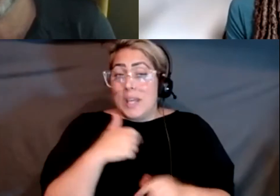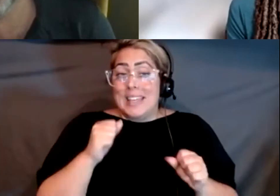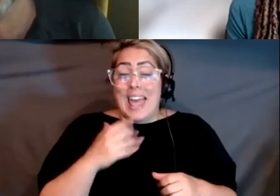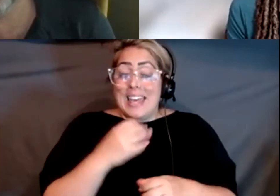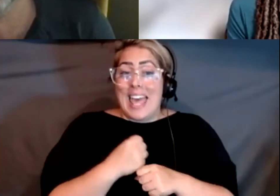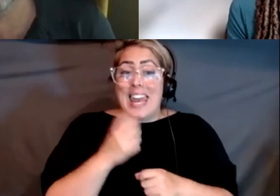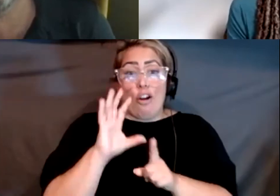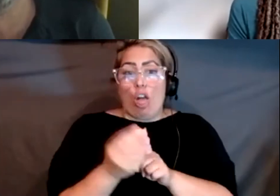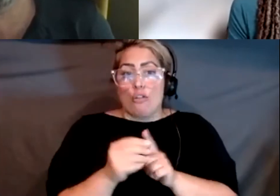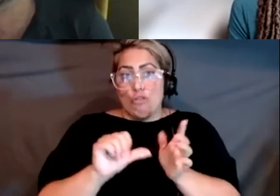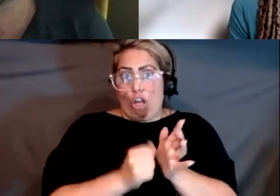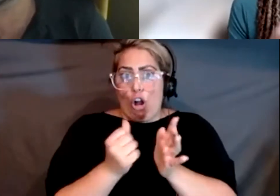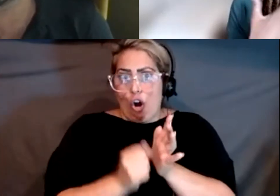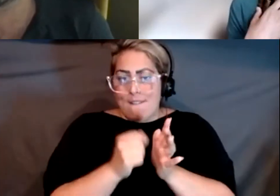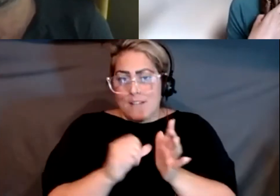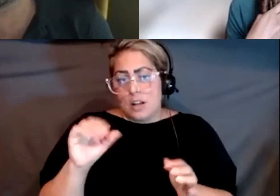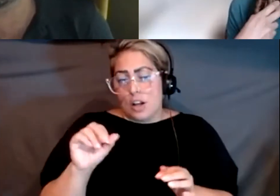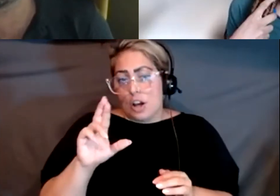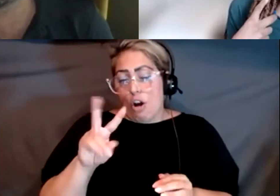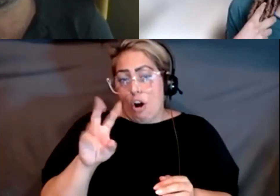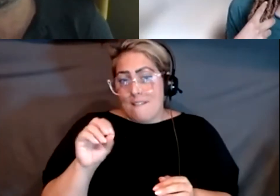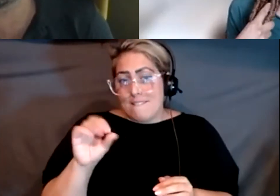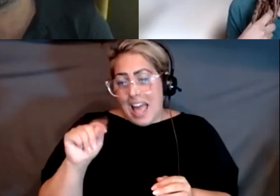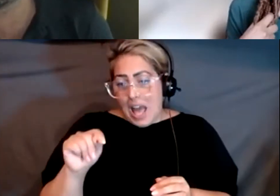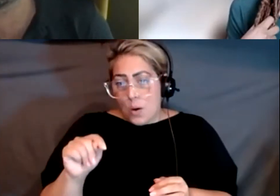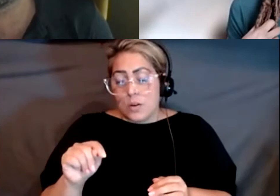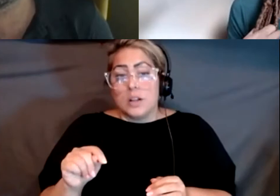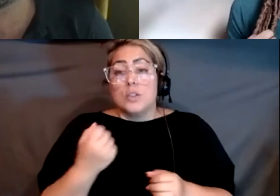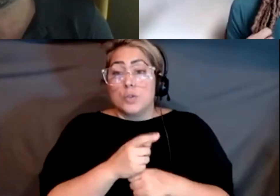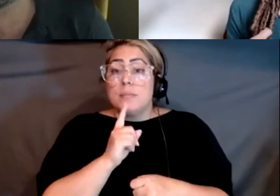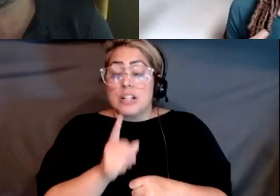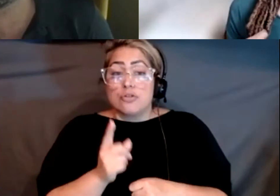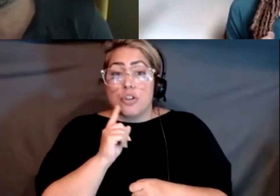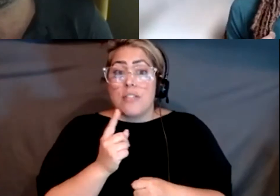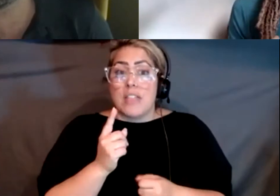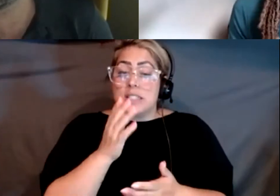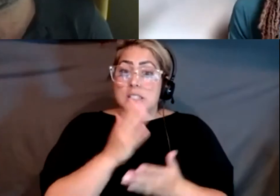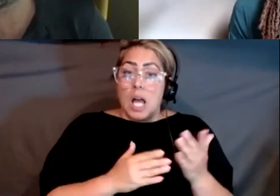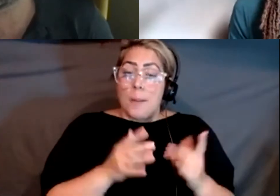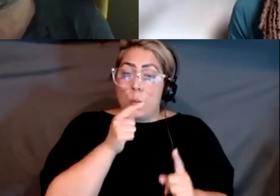to follow other requirements that office workers are.